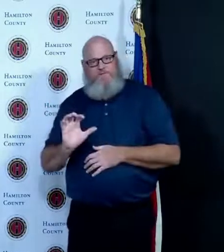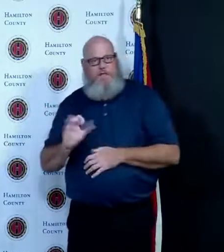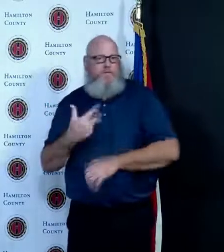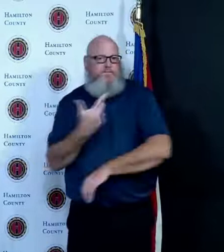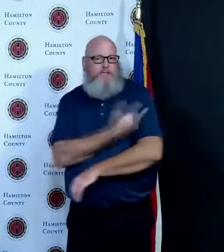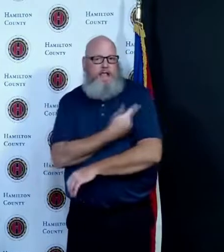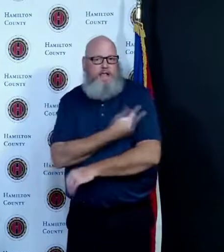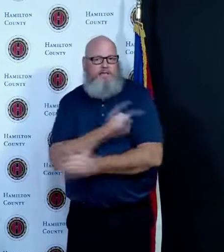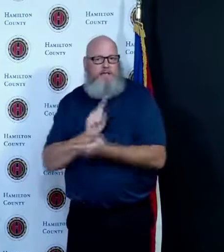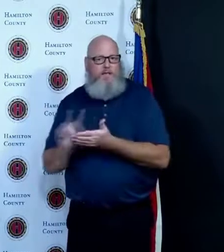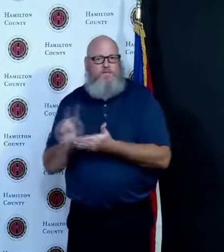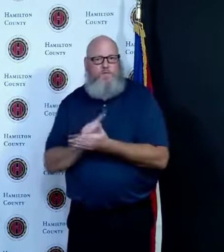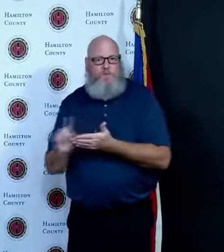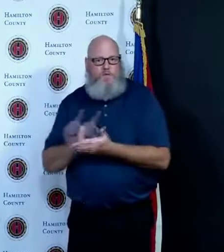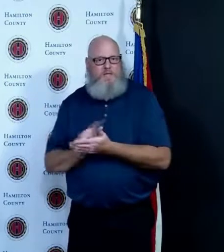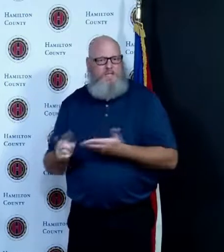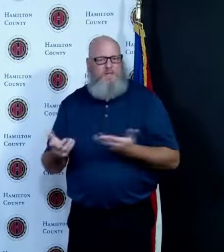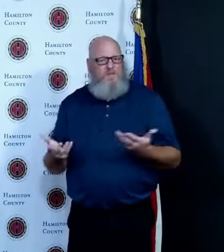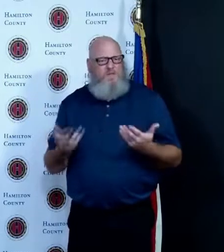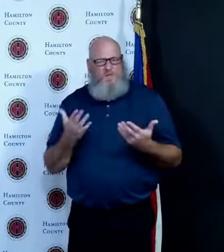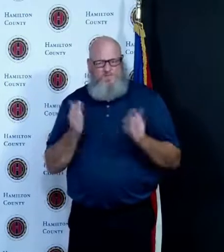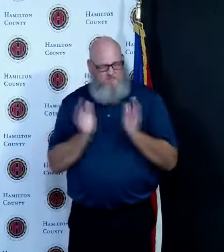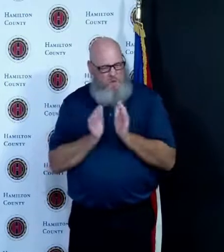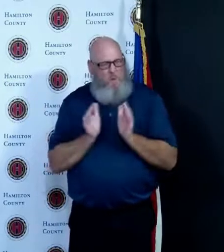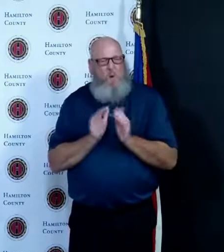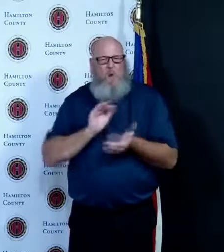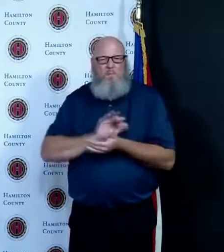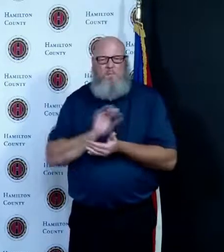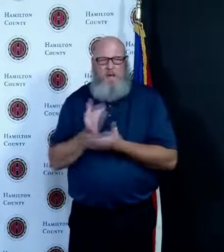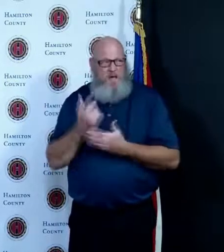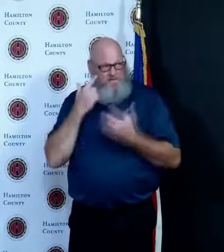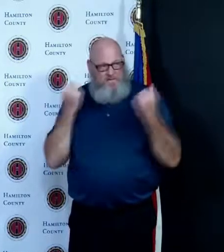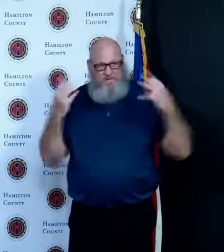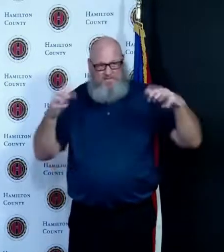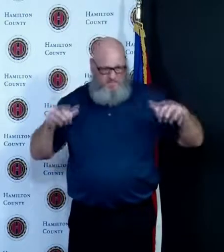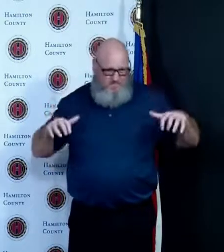that soon additional pharmacy or additional drug manufacturers will have vaccine approved at the